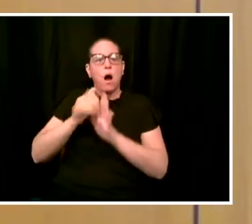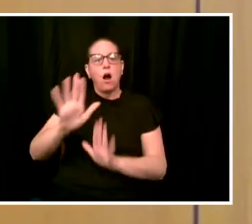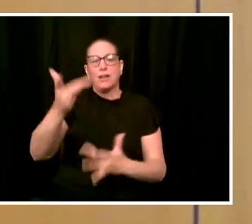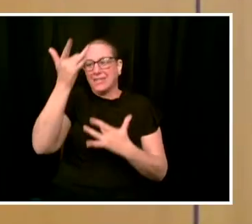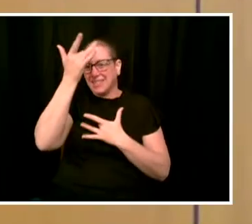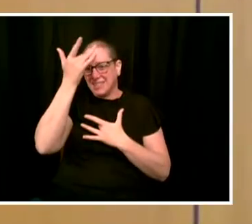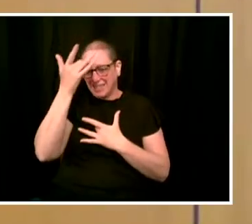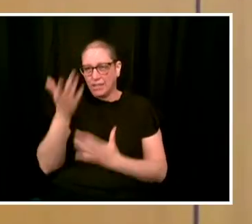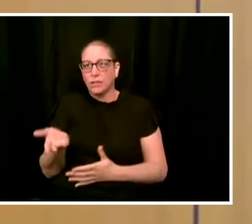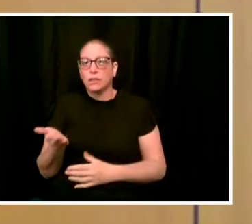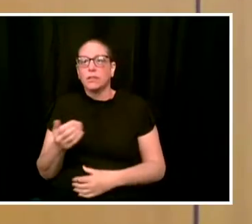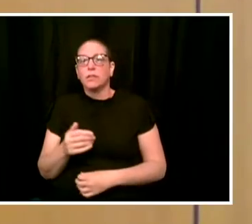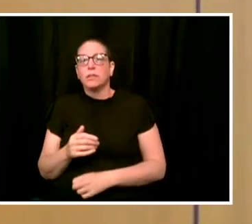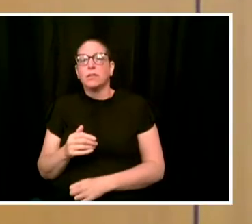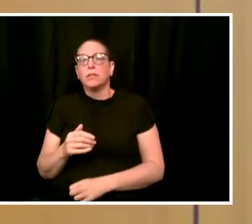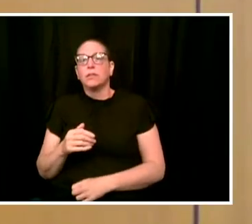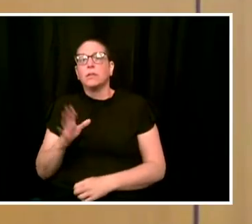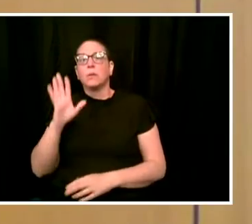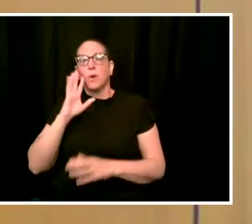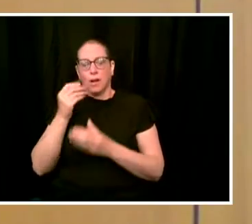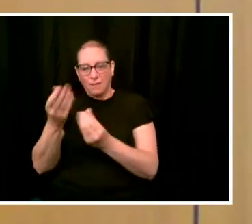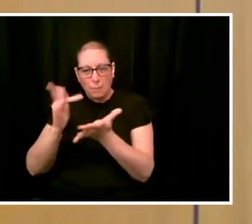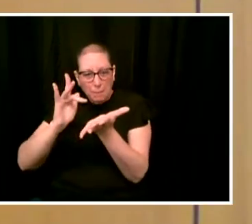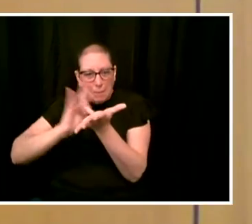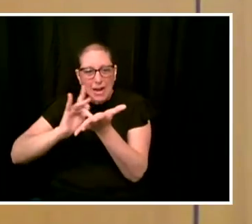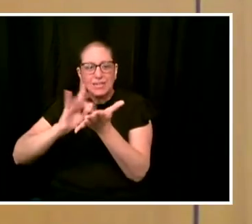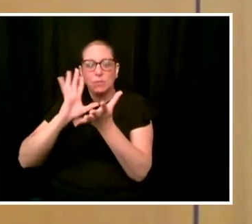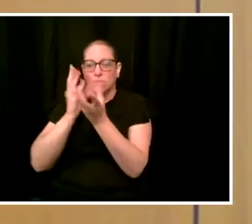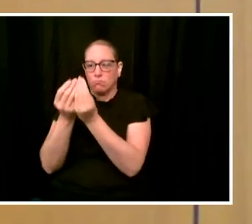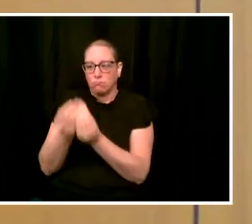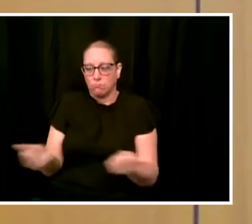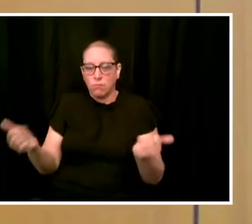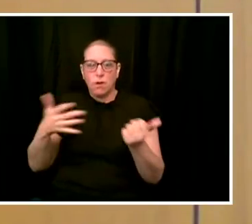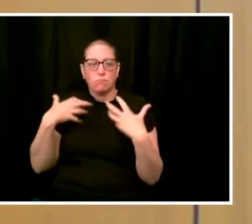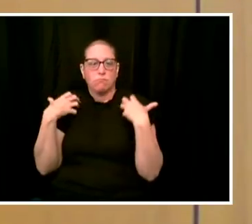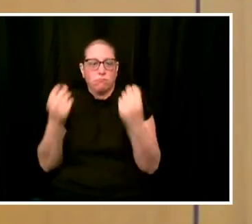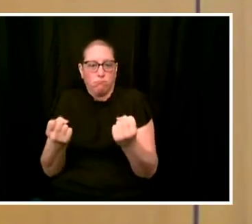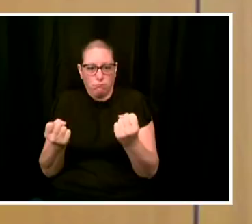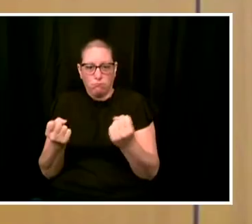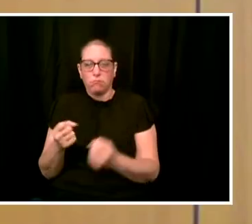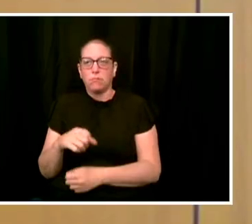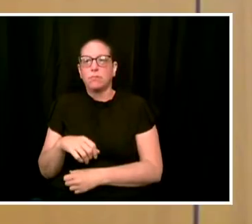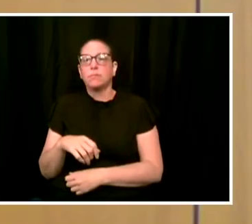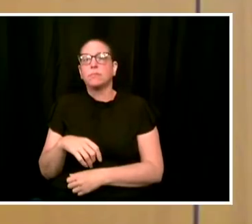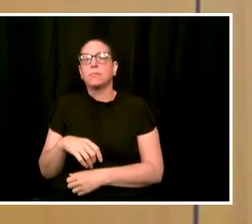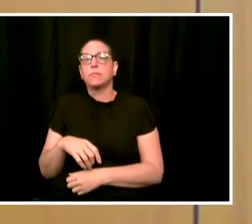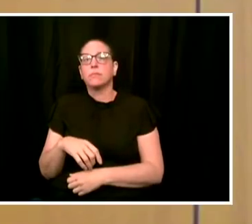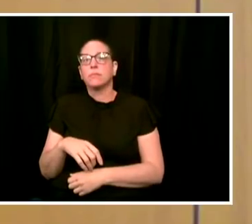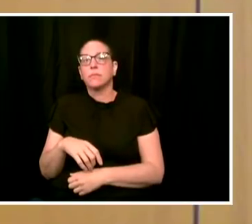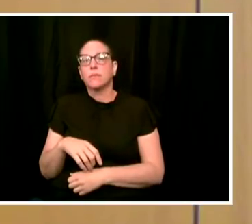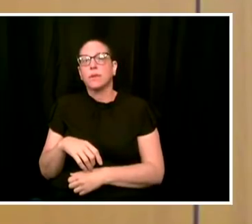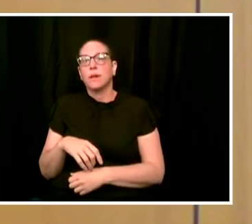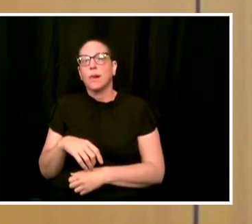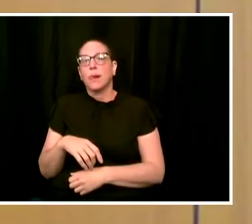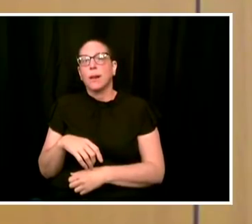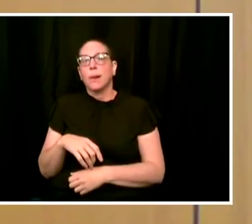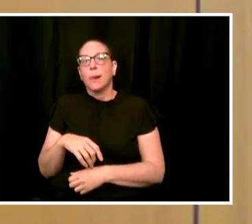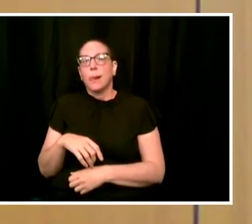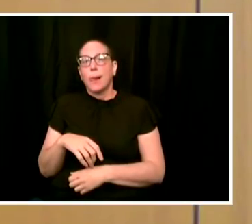DEFINITIVELY DIAGNOSED AND GIVEN THE APPROPRIATE MEDICATION AS